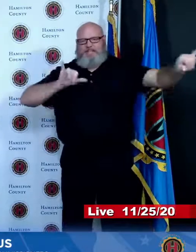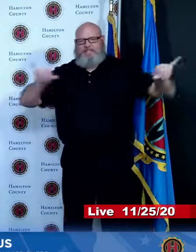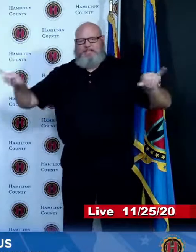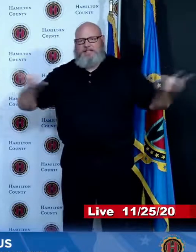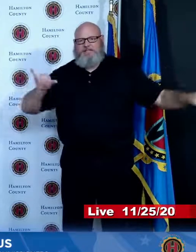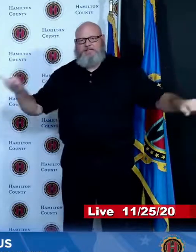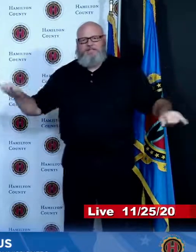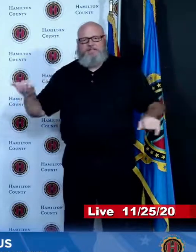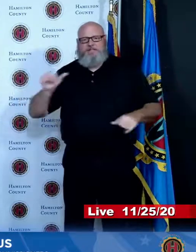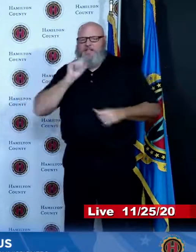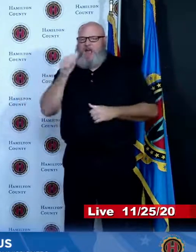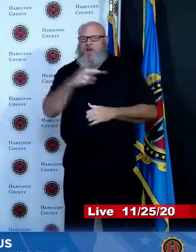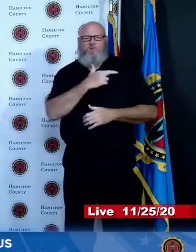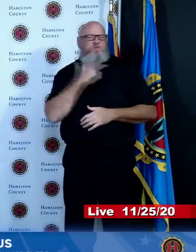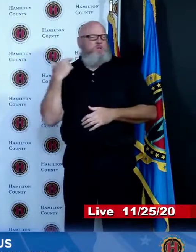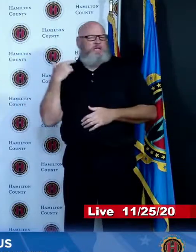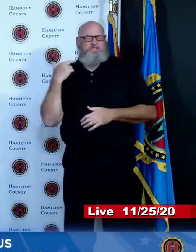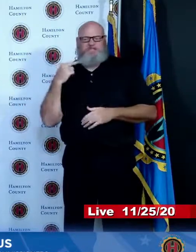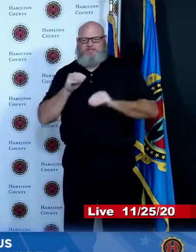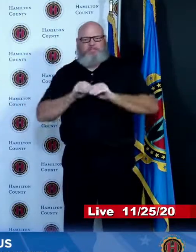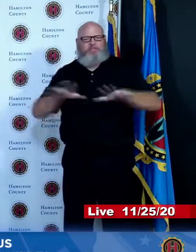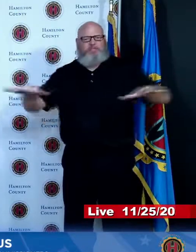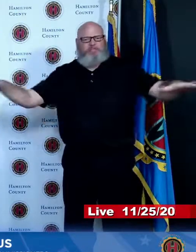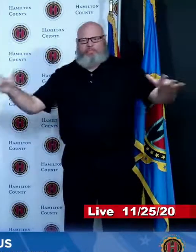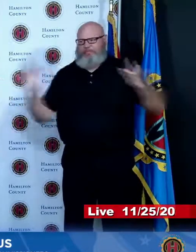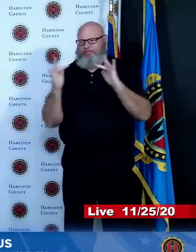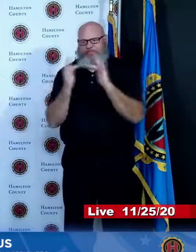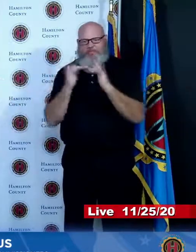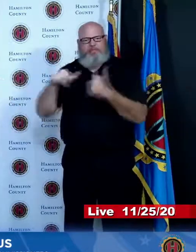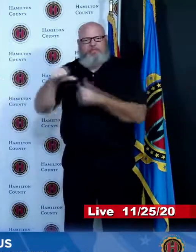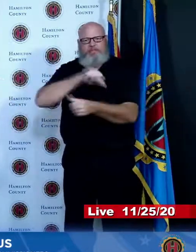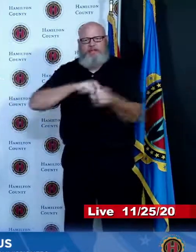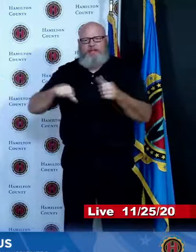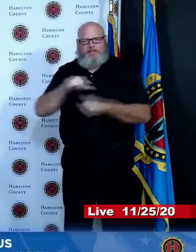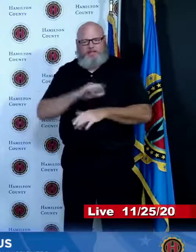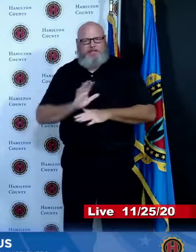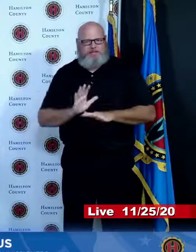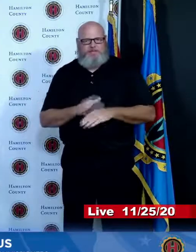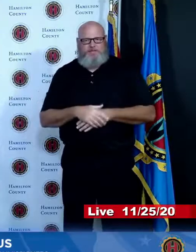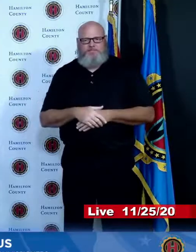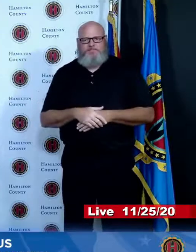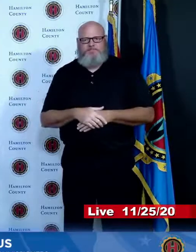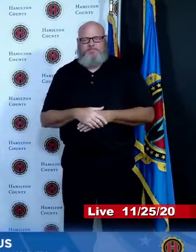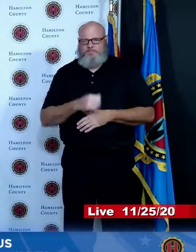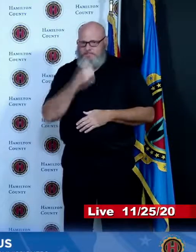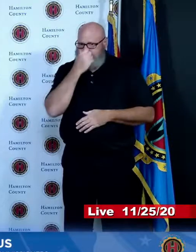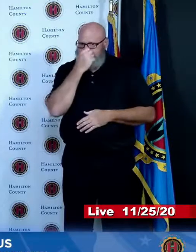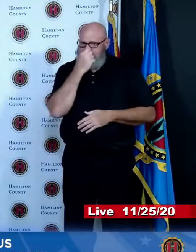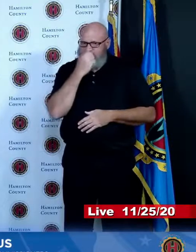thank you James for sharing that story and as you all know I'm doing a zoom with my family I